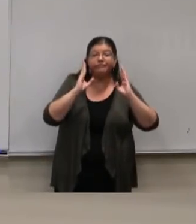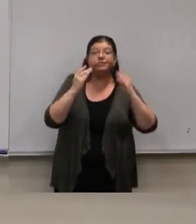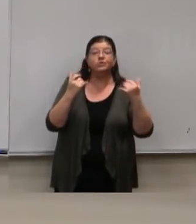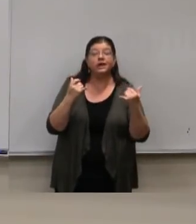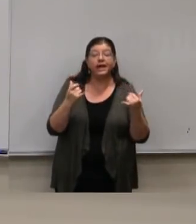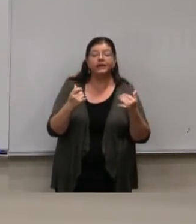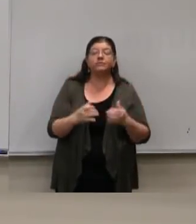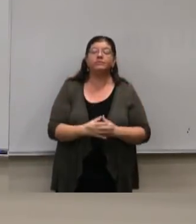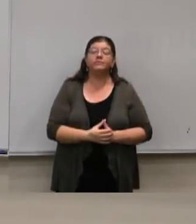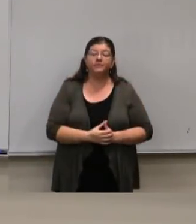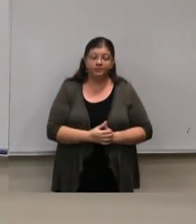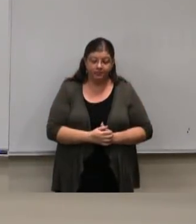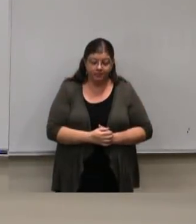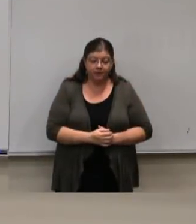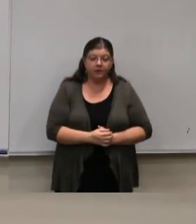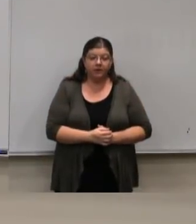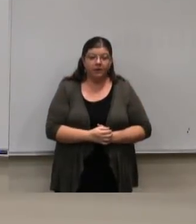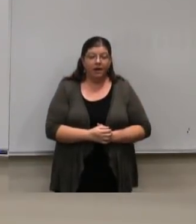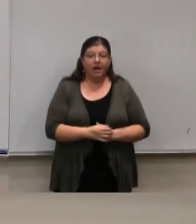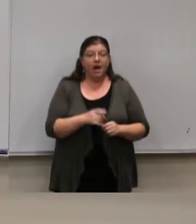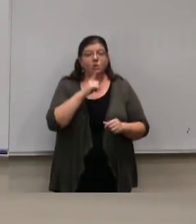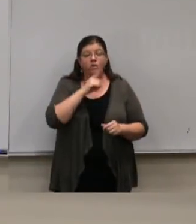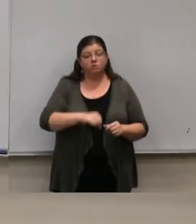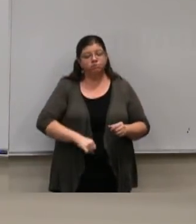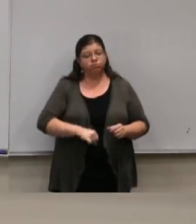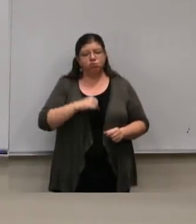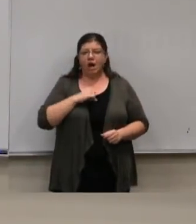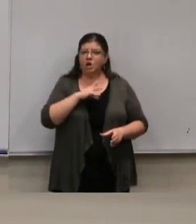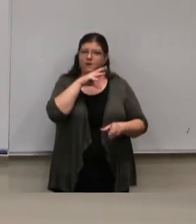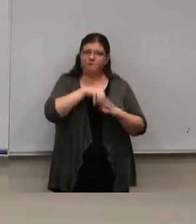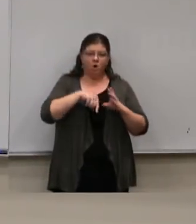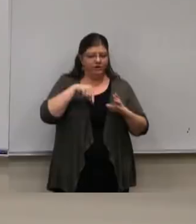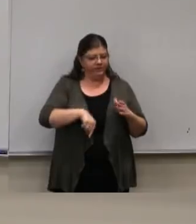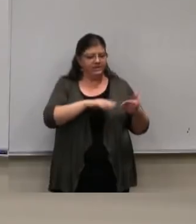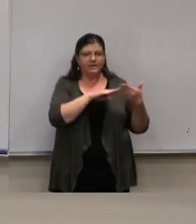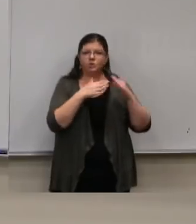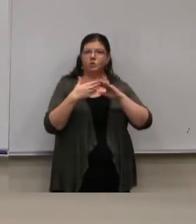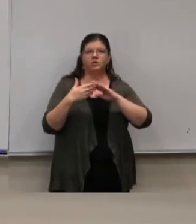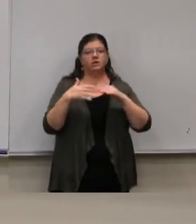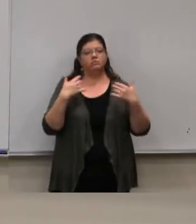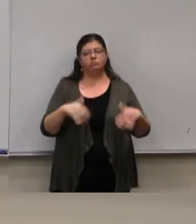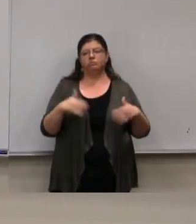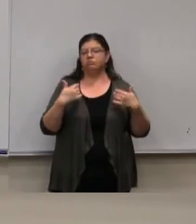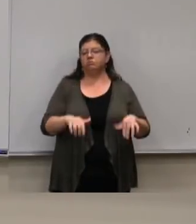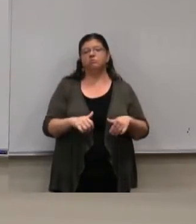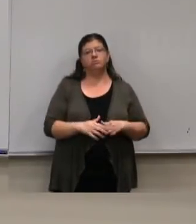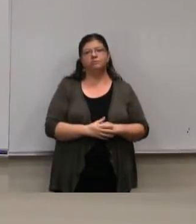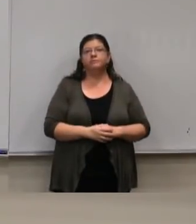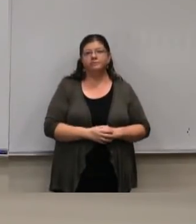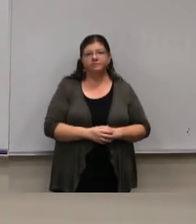I couldn't be more proud to be a part of this community.